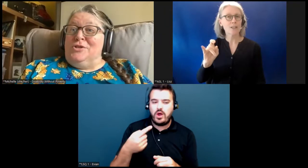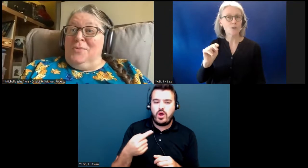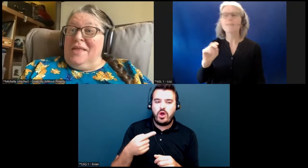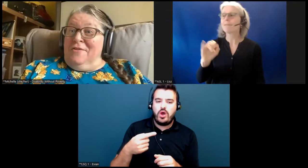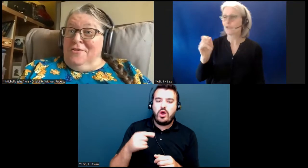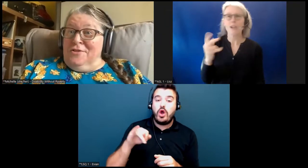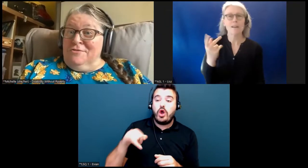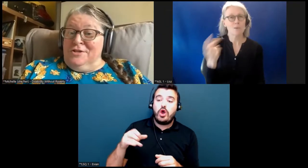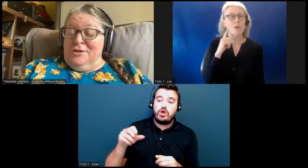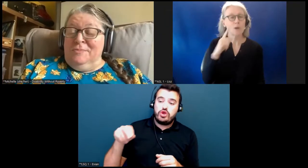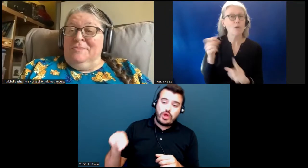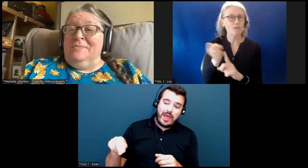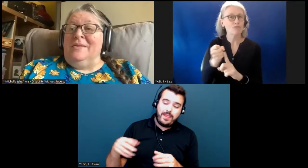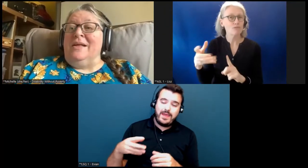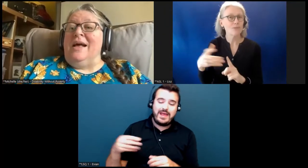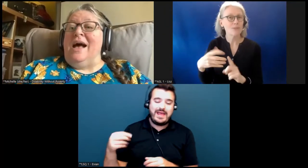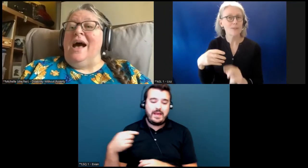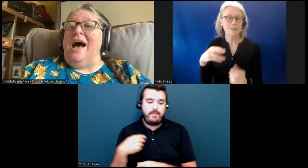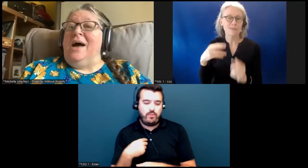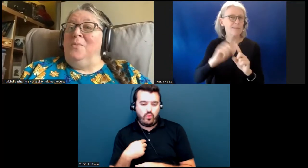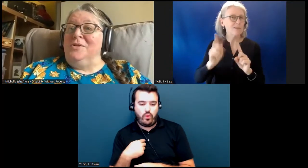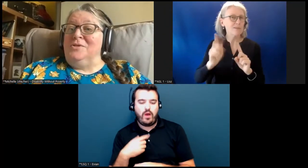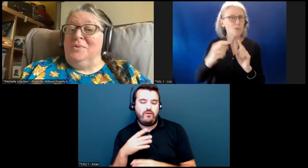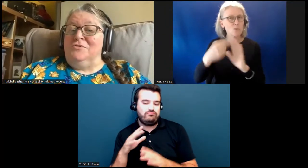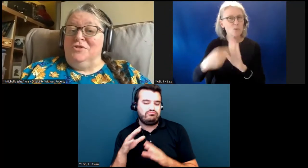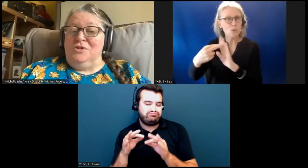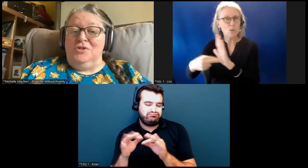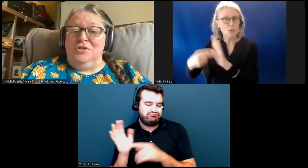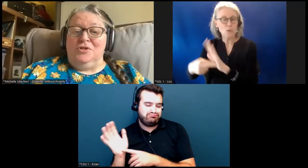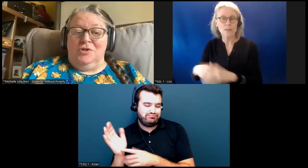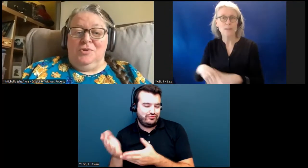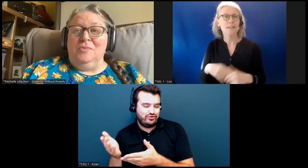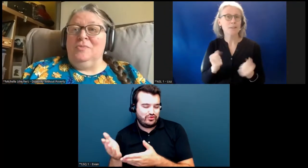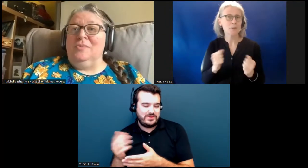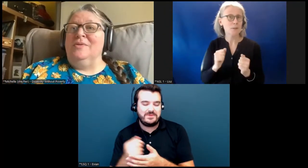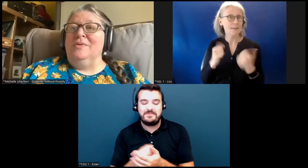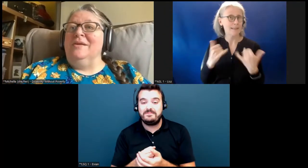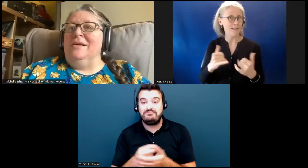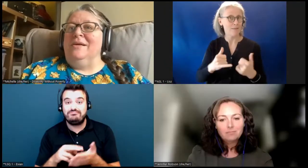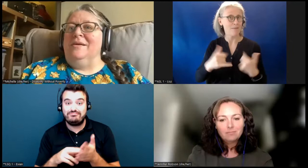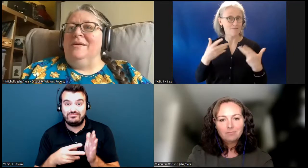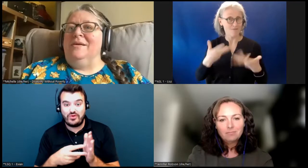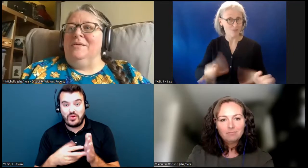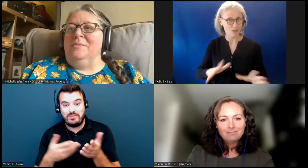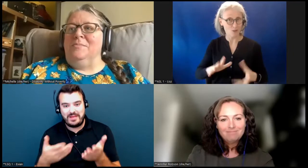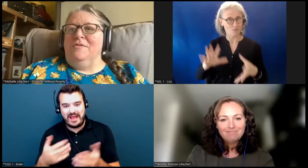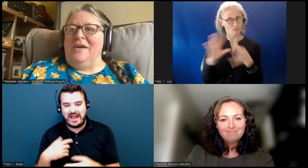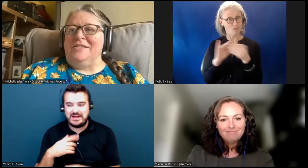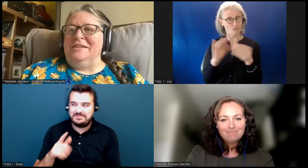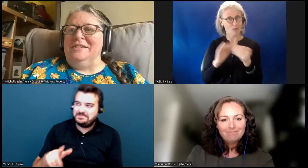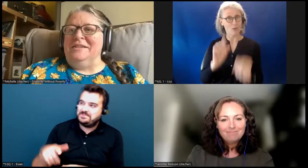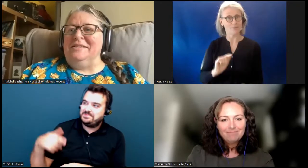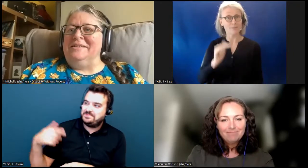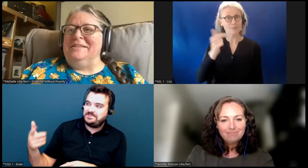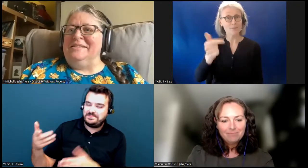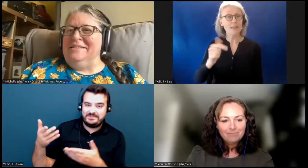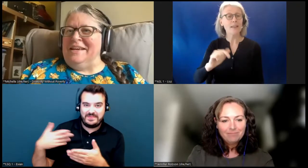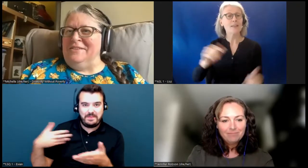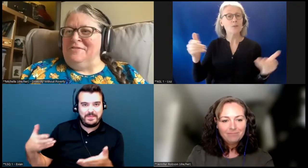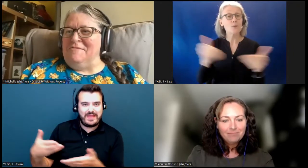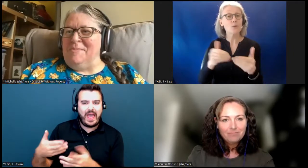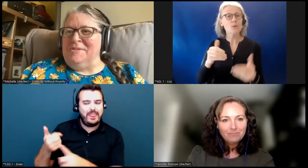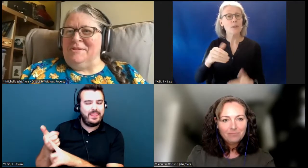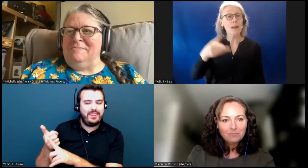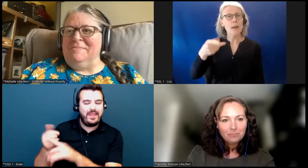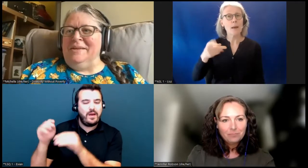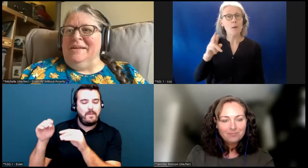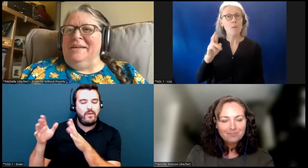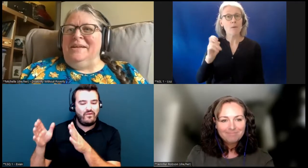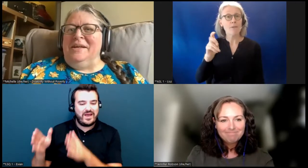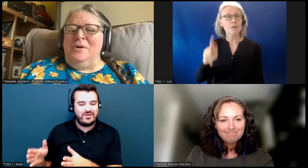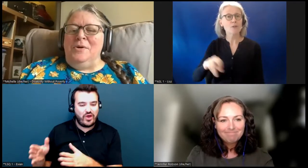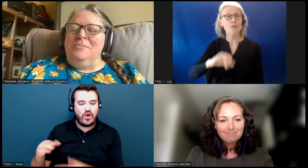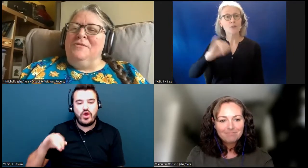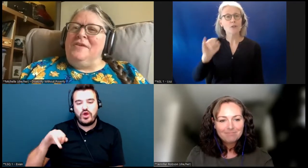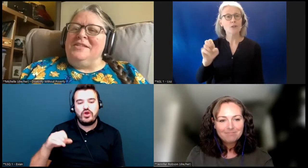SO WITHOUT FURTHER ADO, I WANT TO INTRODUCE YOU TO PROFESSOR JENNIFER ROBSON. PROFESSOR